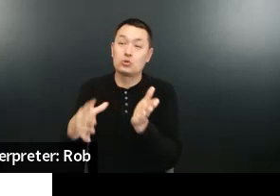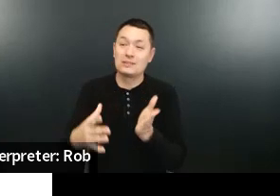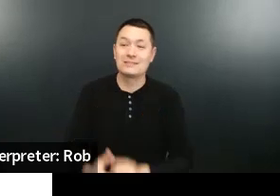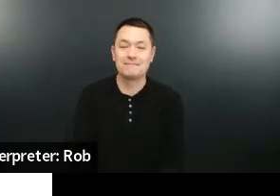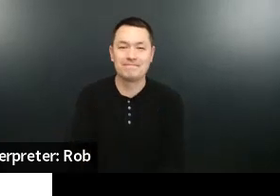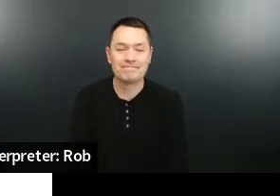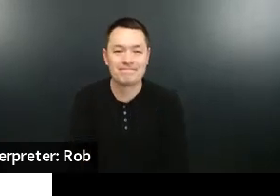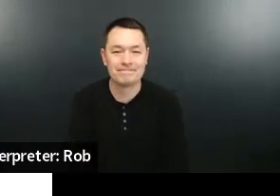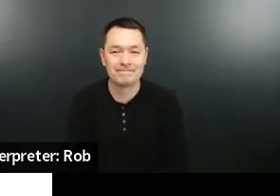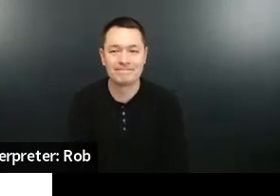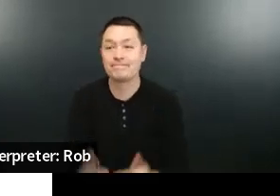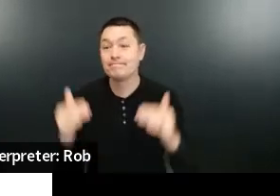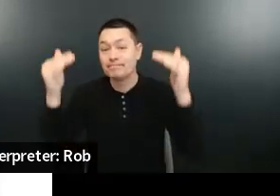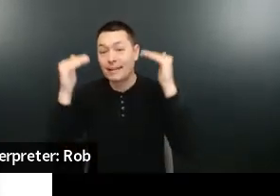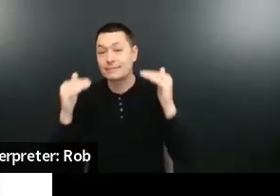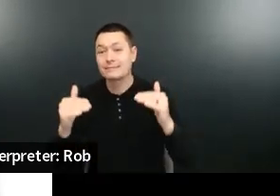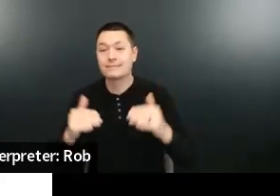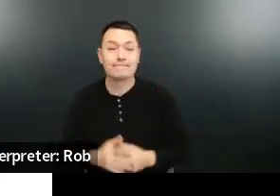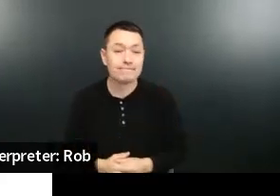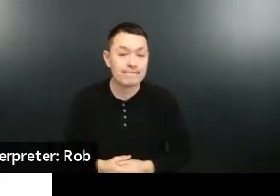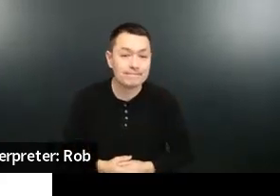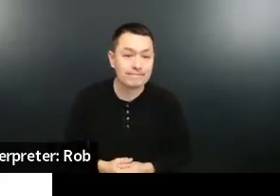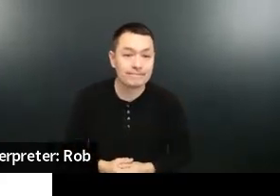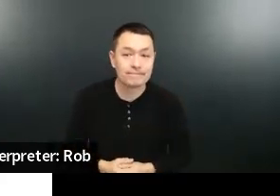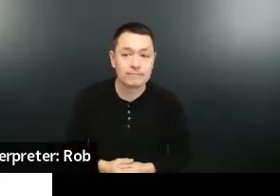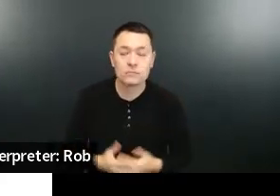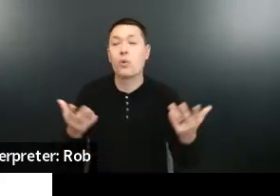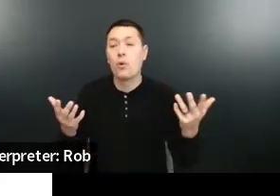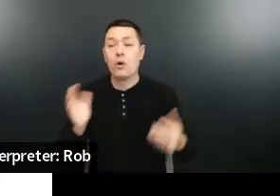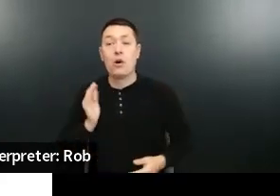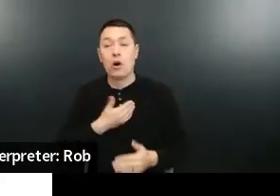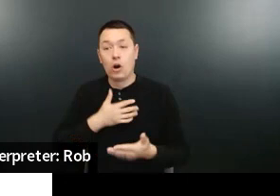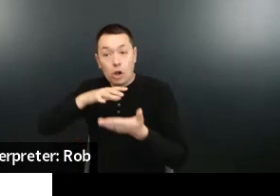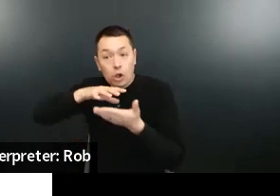Experience. And so our learning objectives for today,